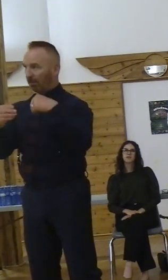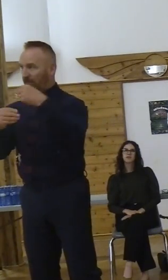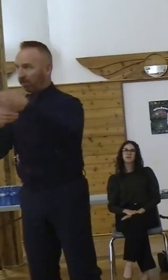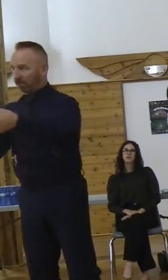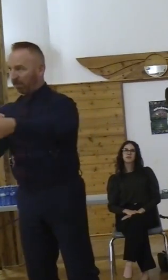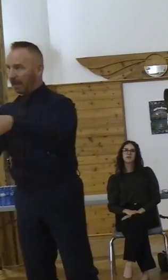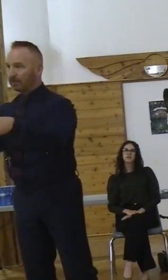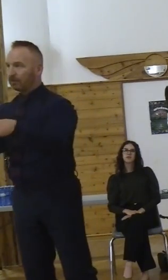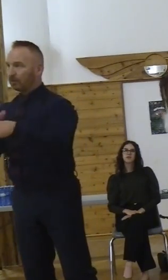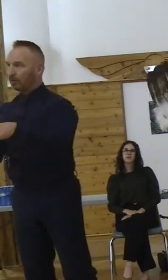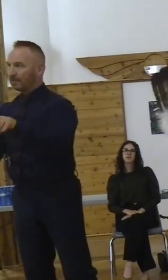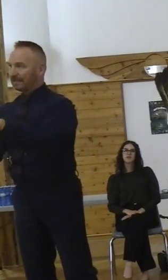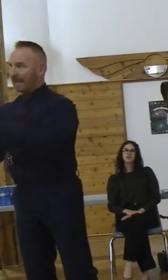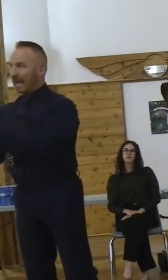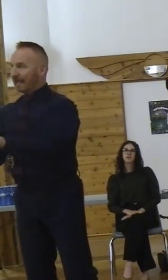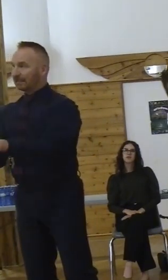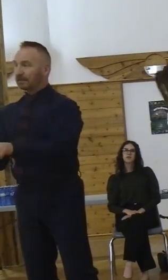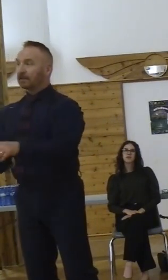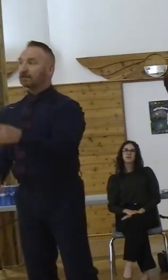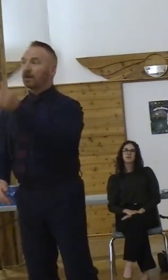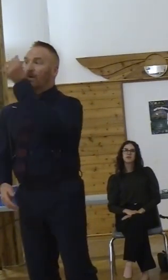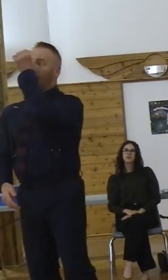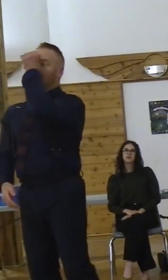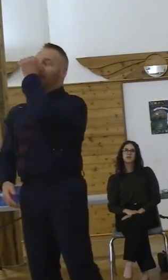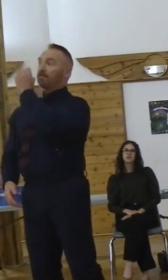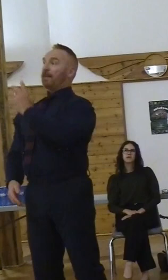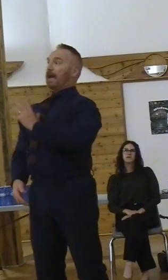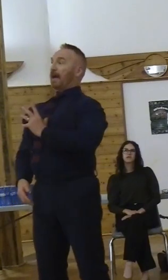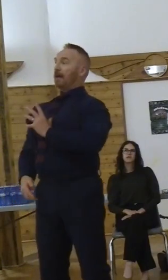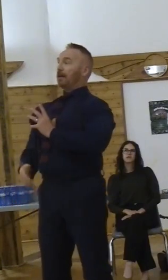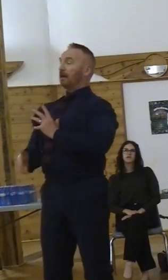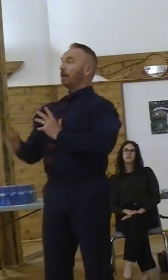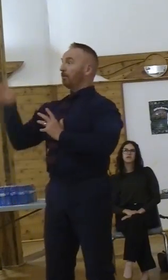So it was a man who first danced in front of this jingle dress.